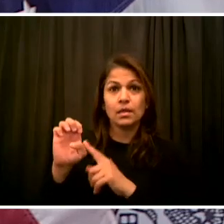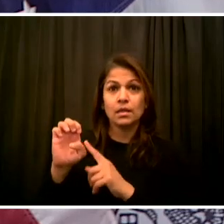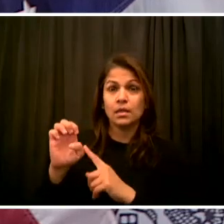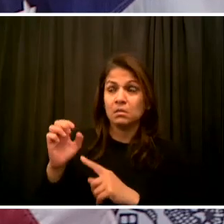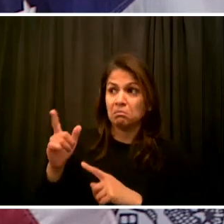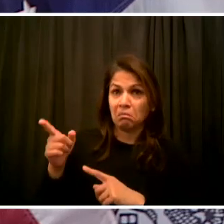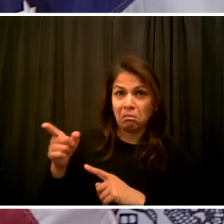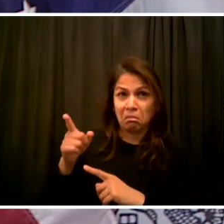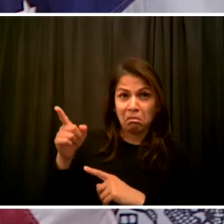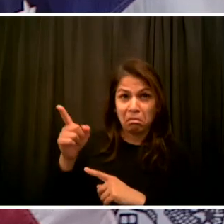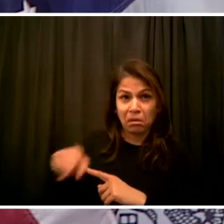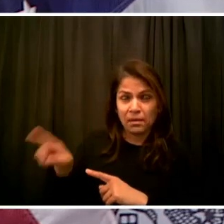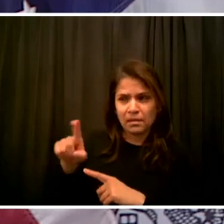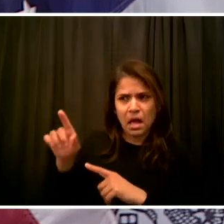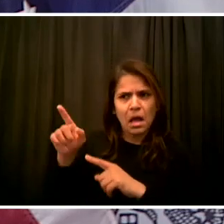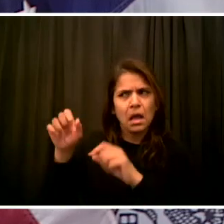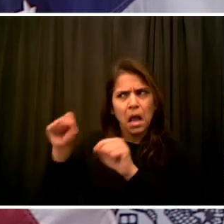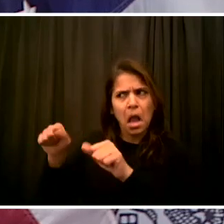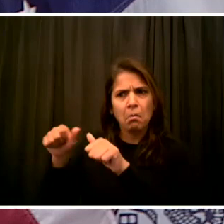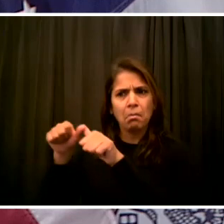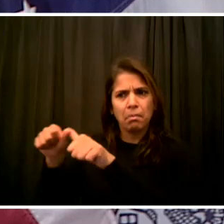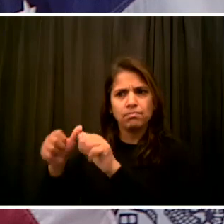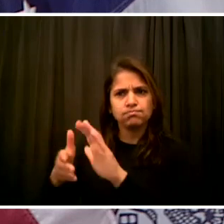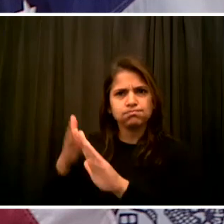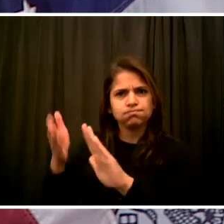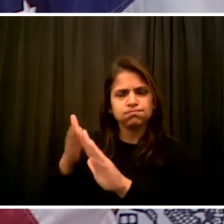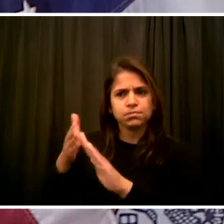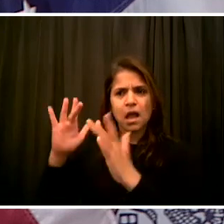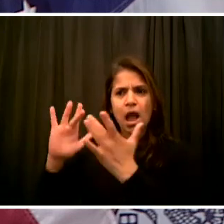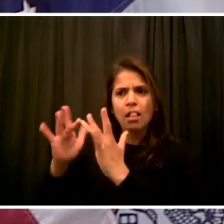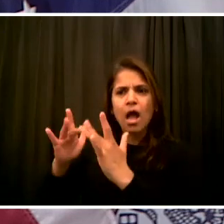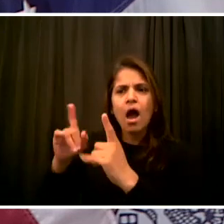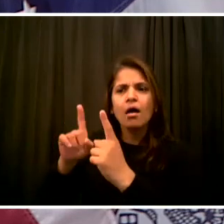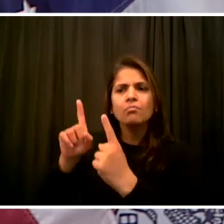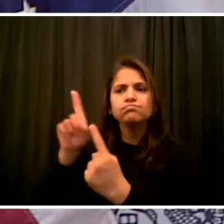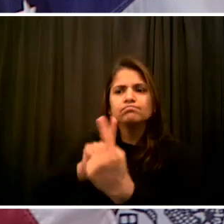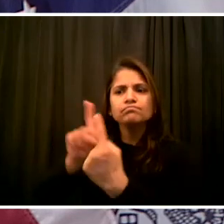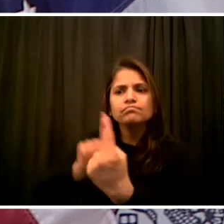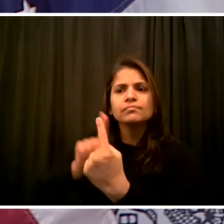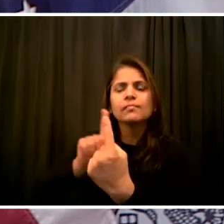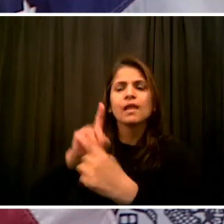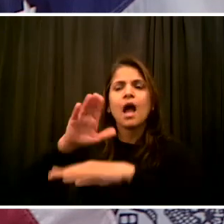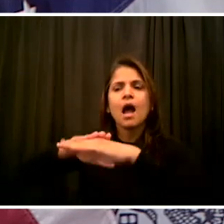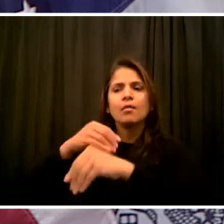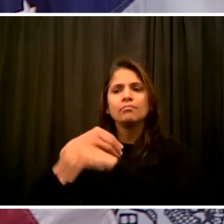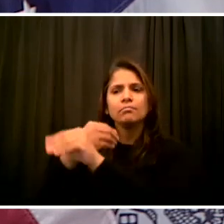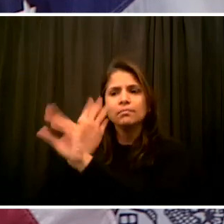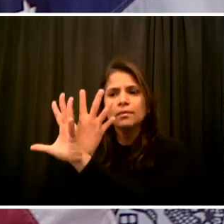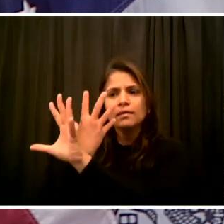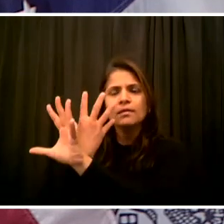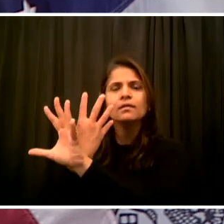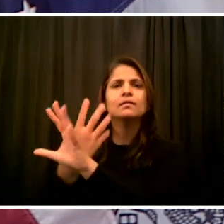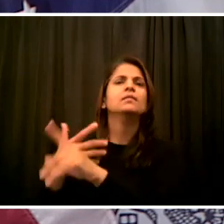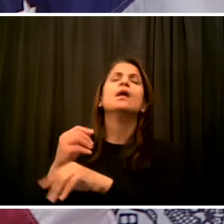I IMAGINE SOME OF TISH ACTUALLY CAN BE DONE VIRTUALLY. BUT I DON'T KNOW THAT FOR A FAT.C SO, I NEED TO GET